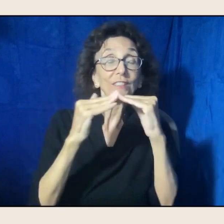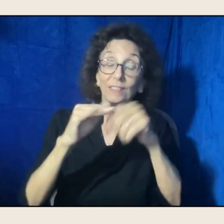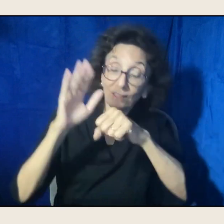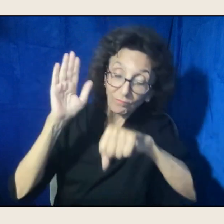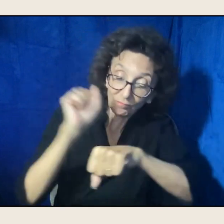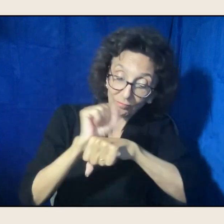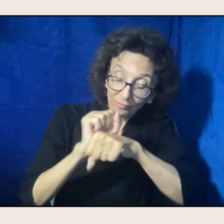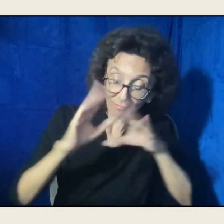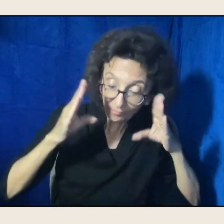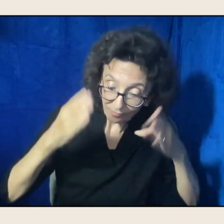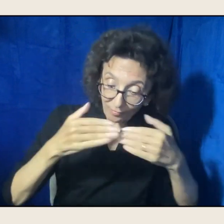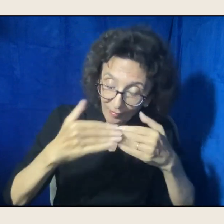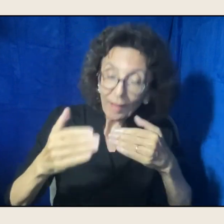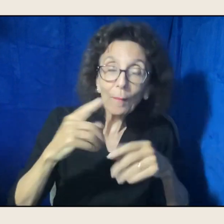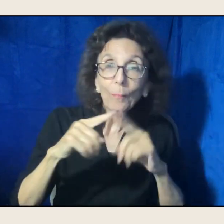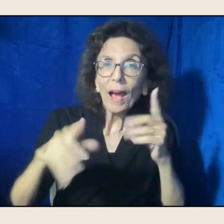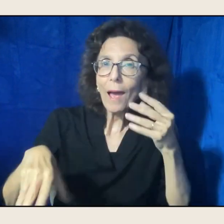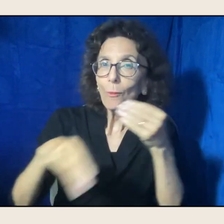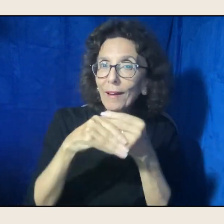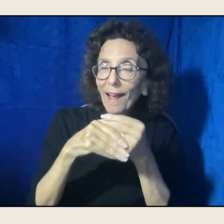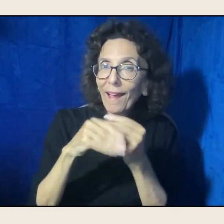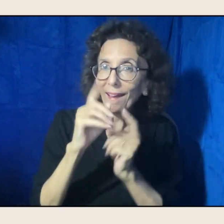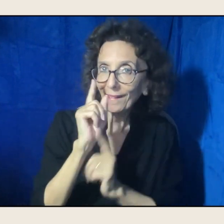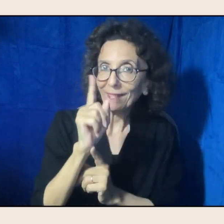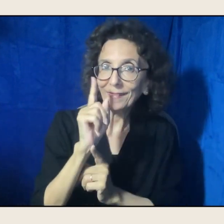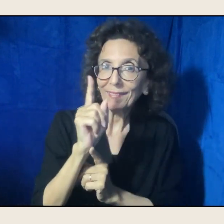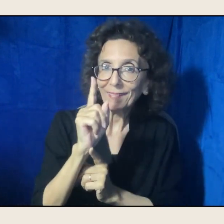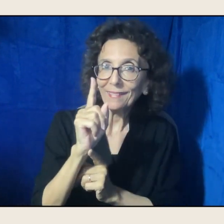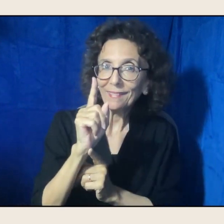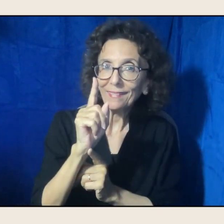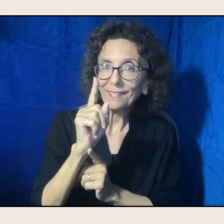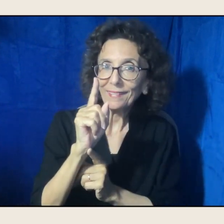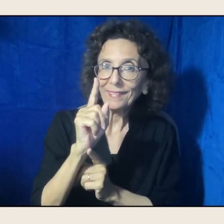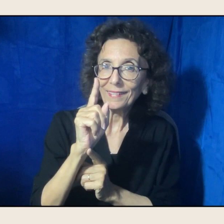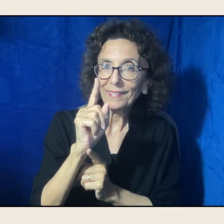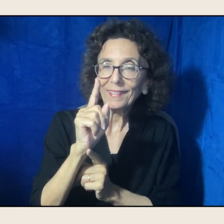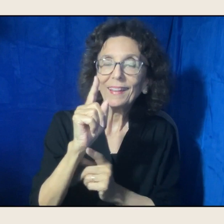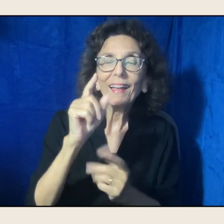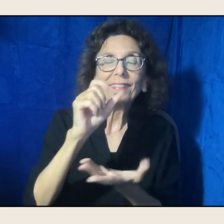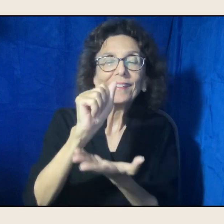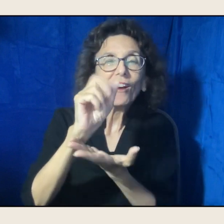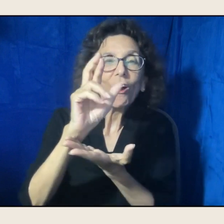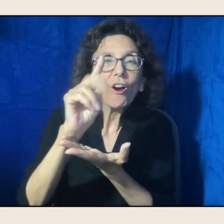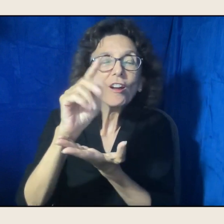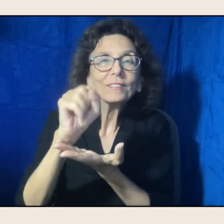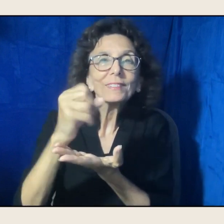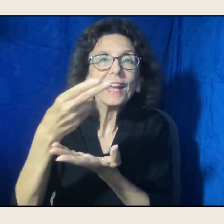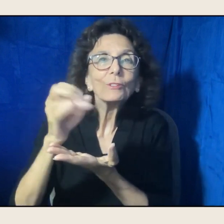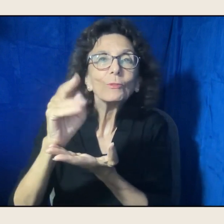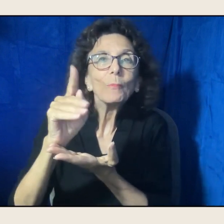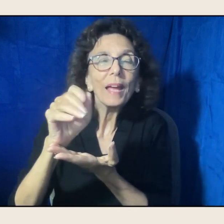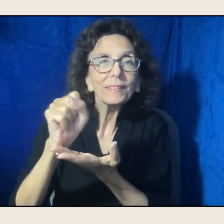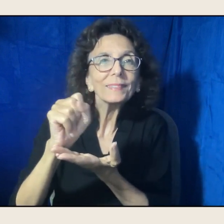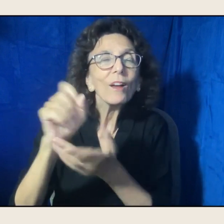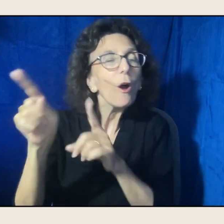I would argue that in addition to these responses, it is the arts and humanities that can help save us.